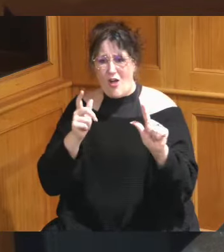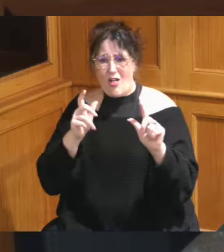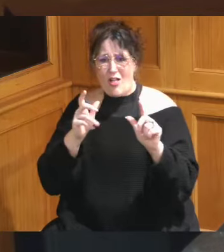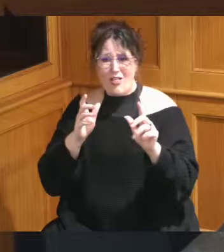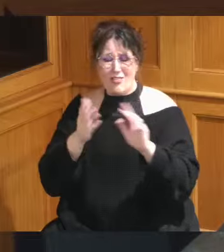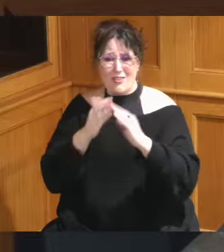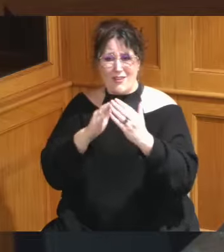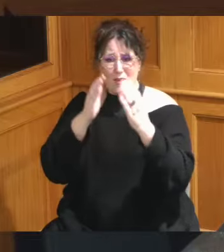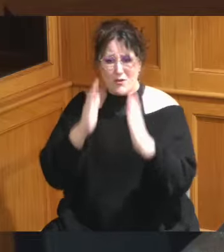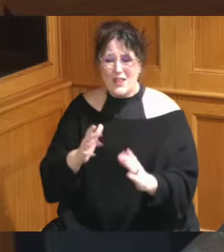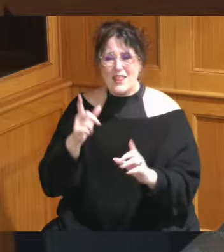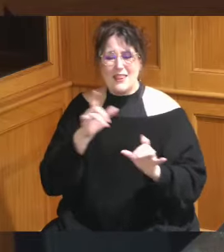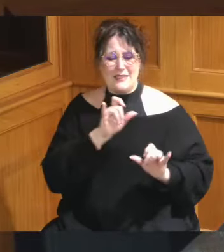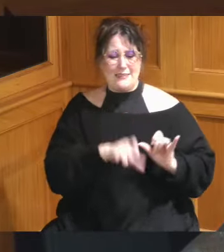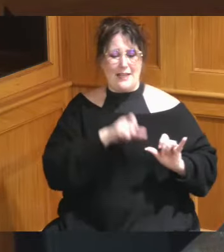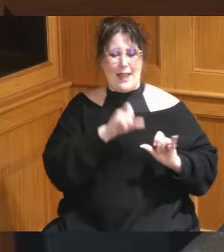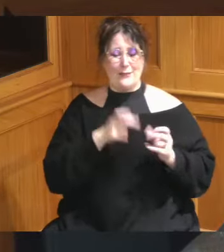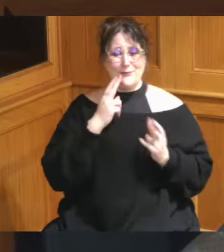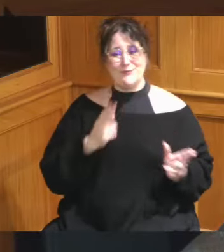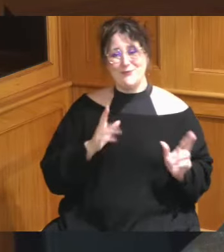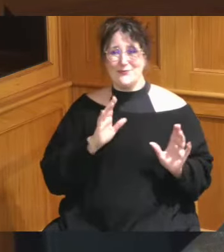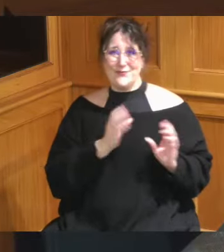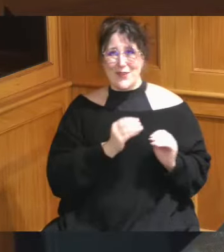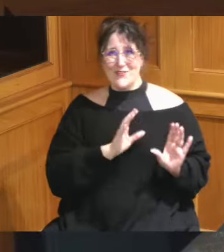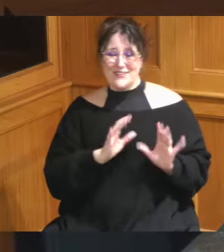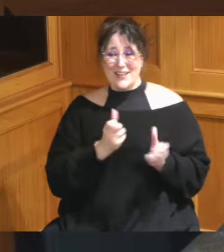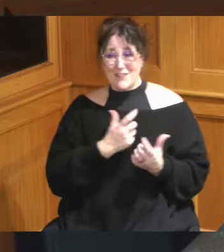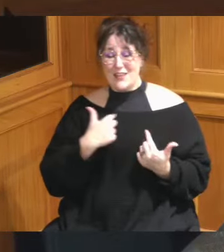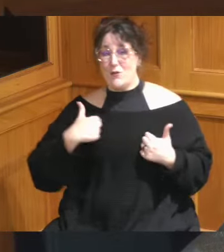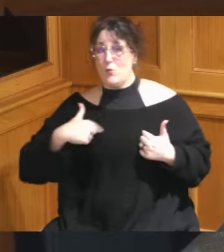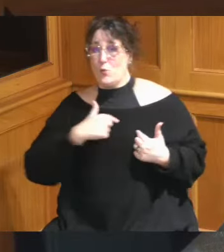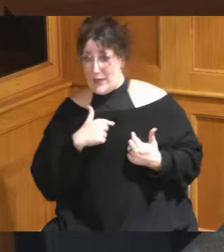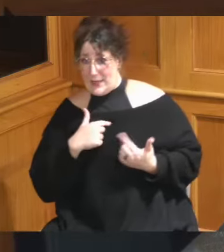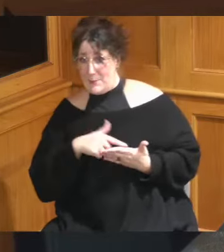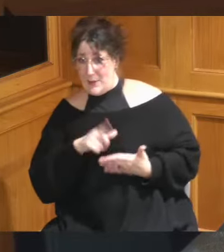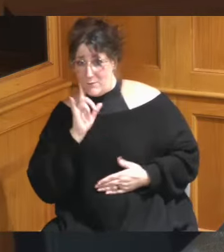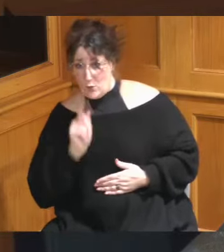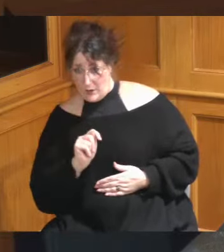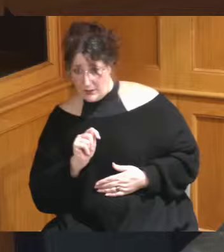say. They just stayed in their offices that we pay for and all they did was have their lawyers